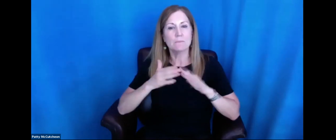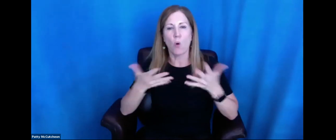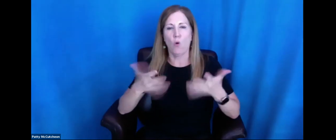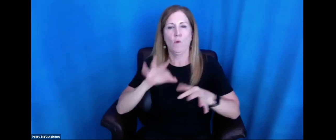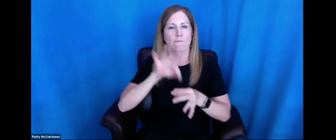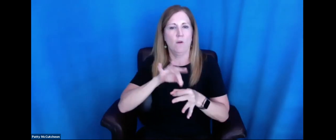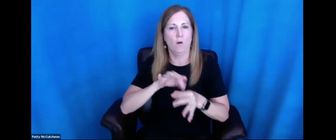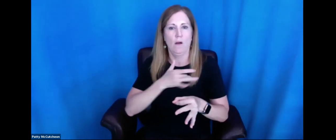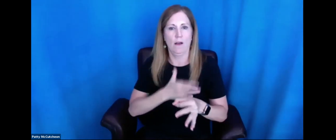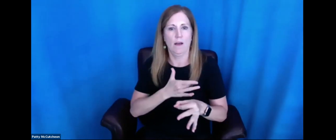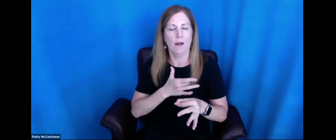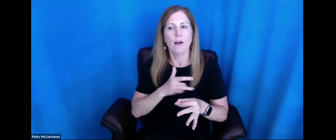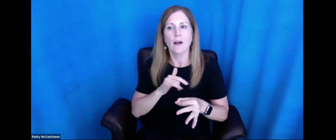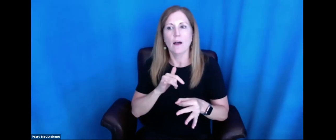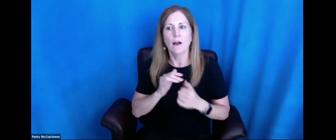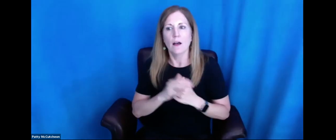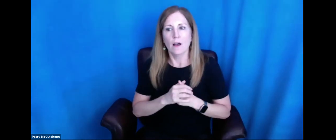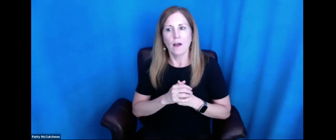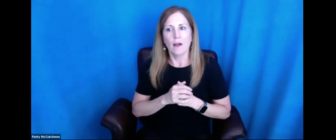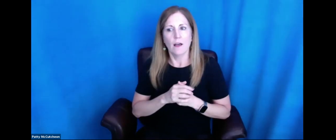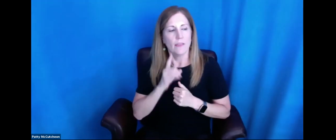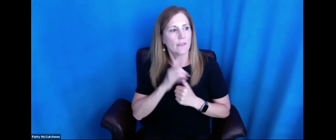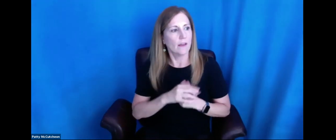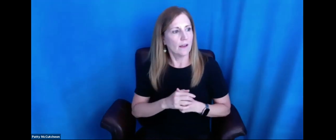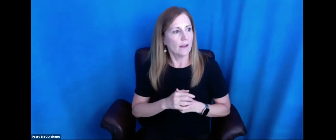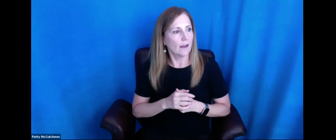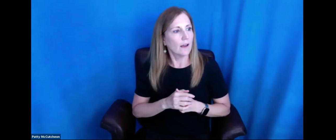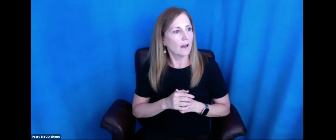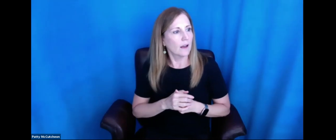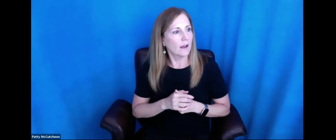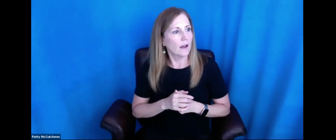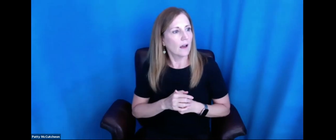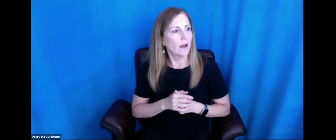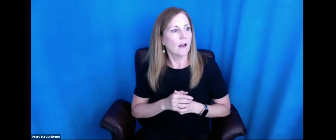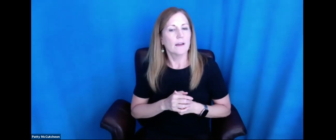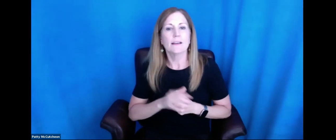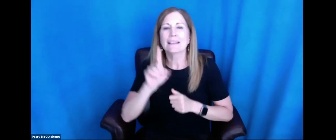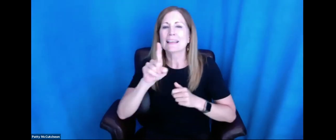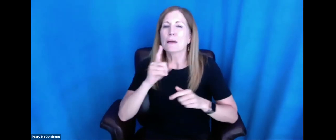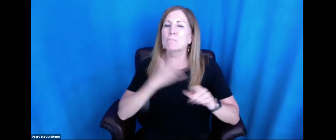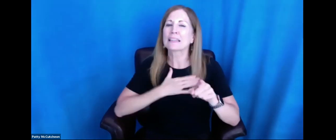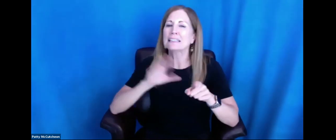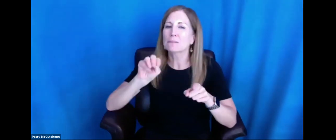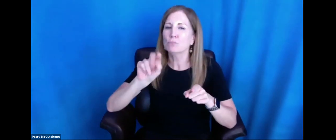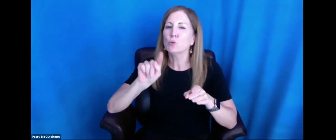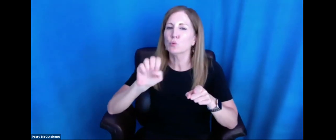Where there are no poll places whatsoever. And they automatically get a ballot mailed to them every single election.